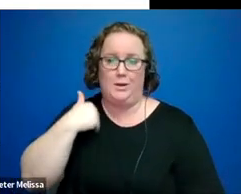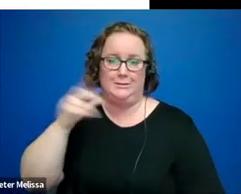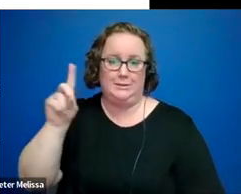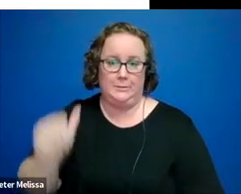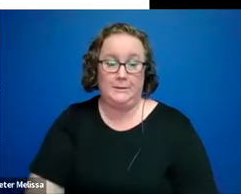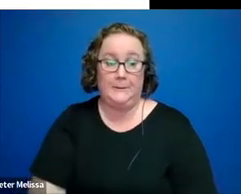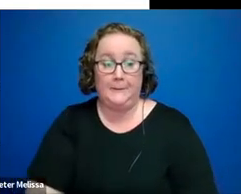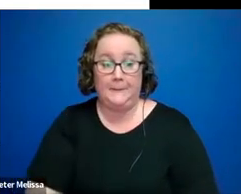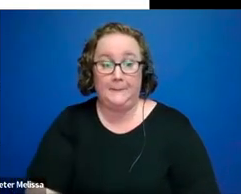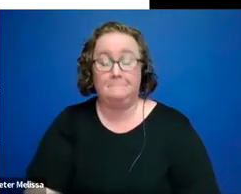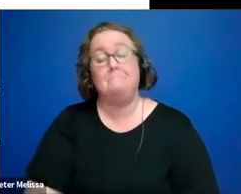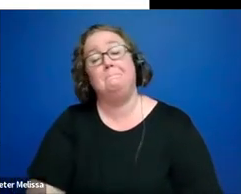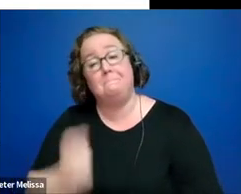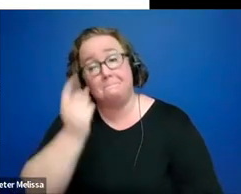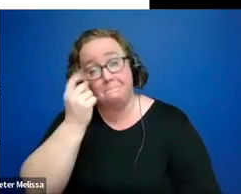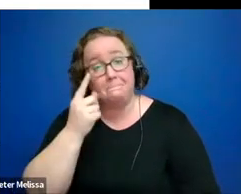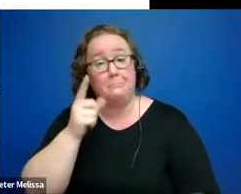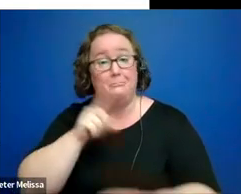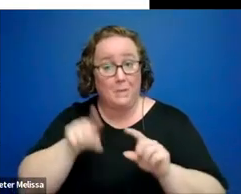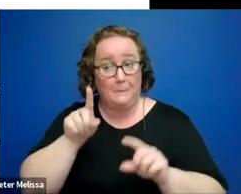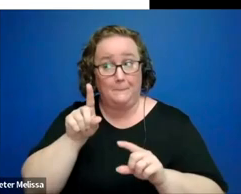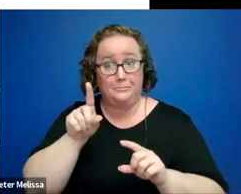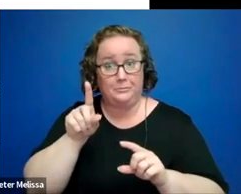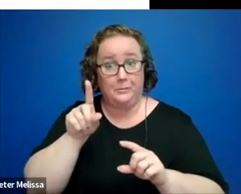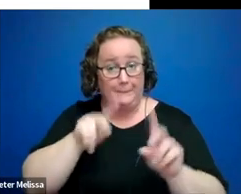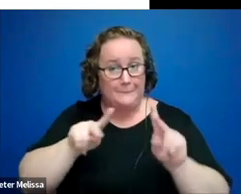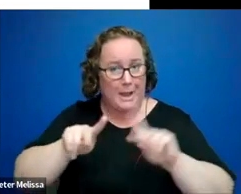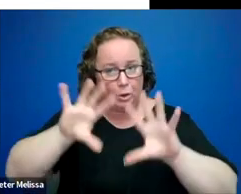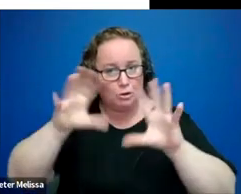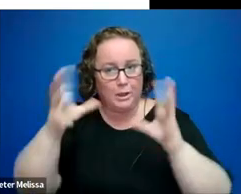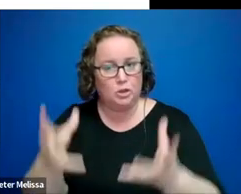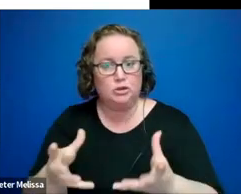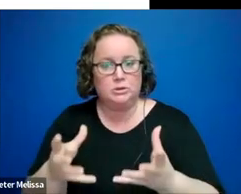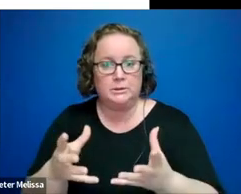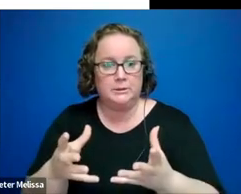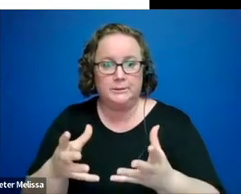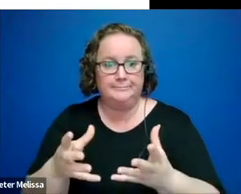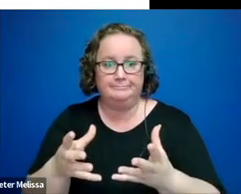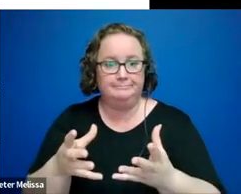this is a population that doesn't often receive a